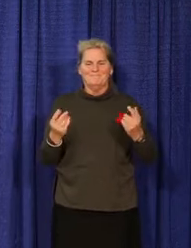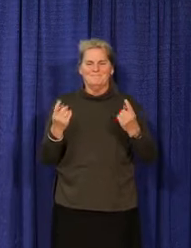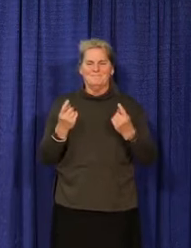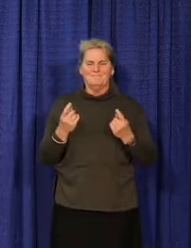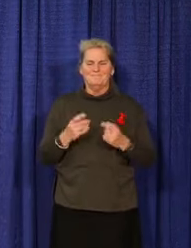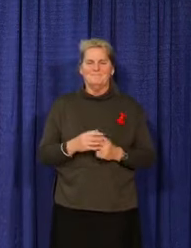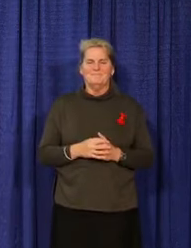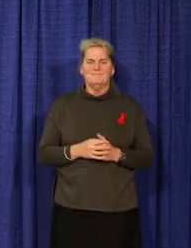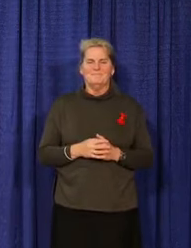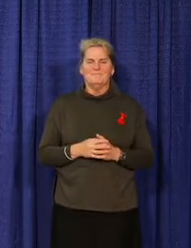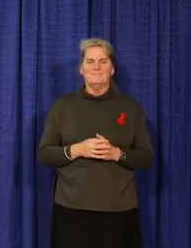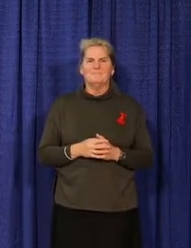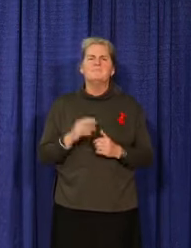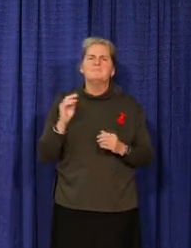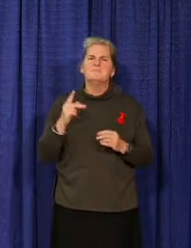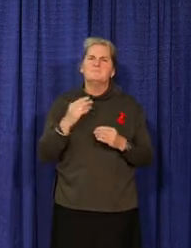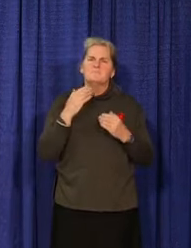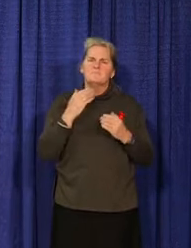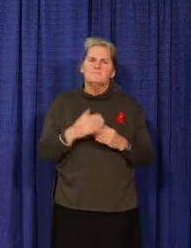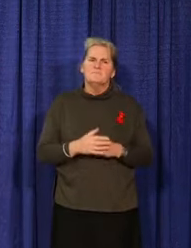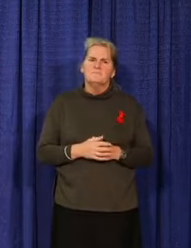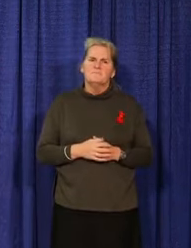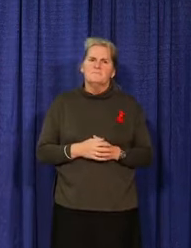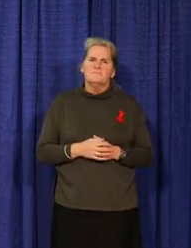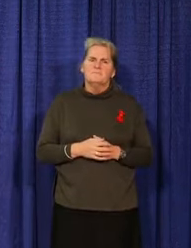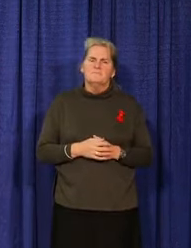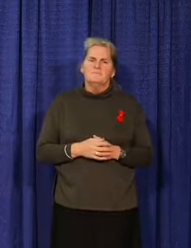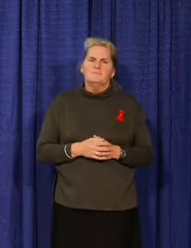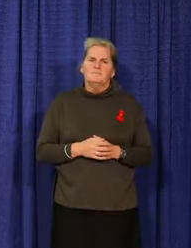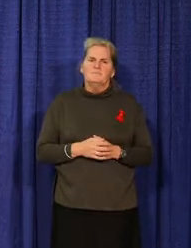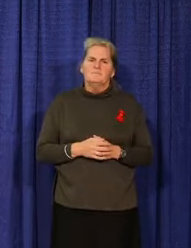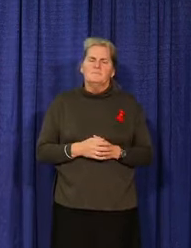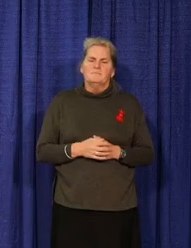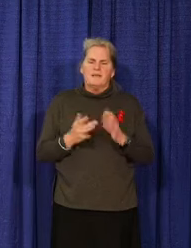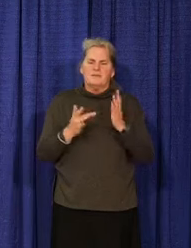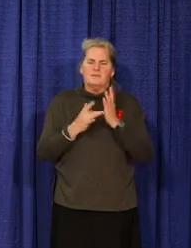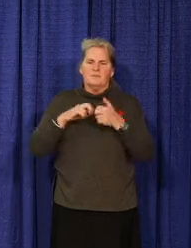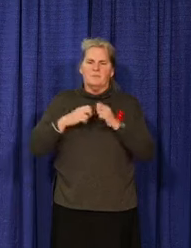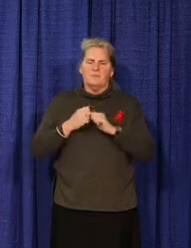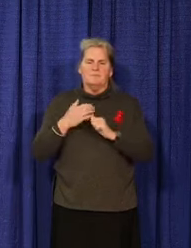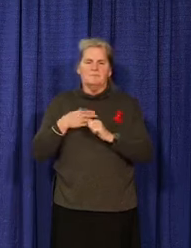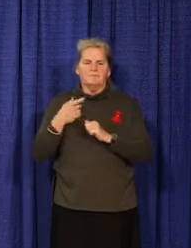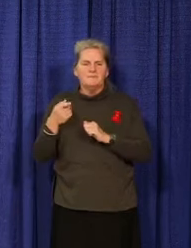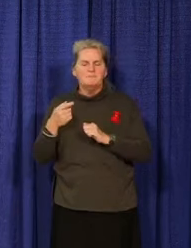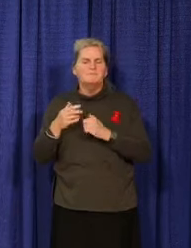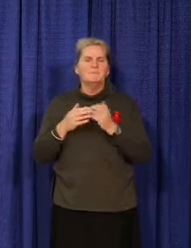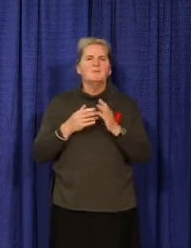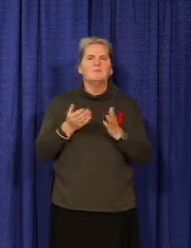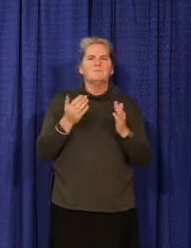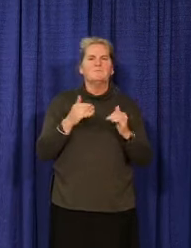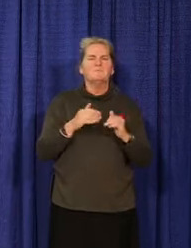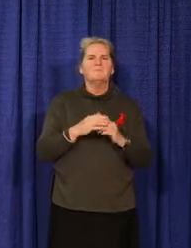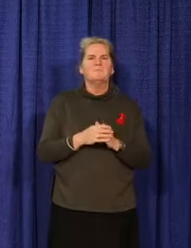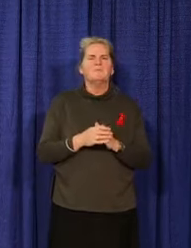Pat: Gas weekend, go ahead. Reporter: Okay, thank you. Sorry, I'm having some technical issues.